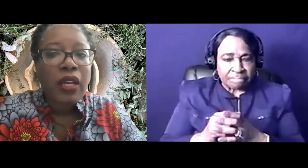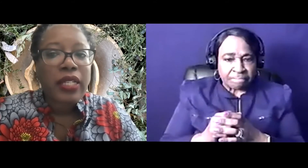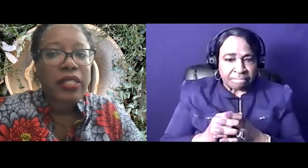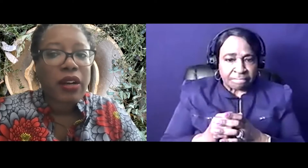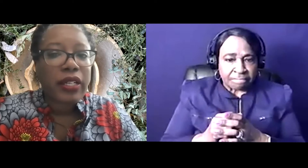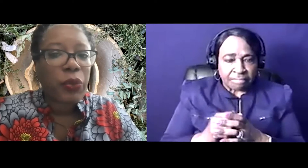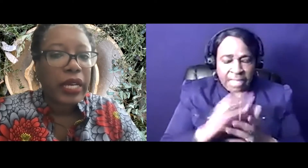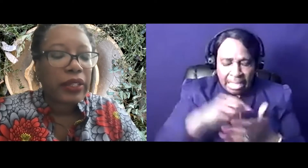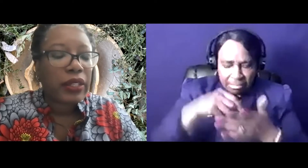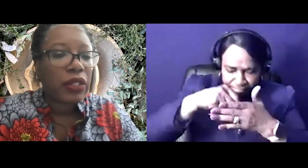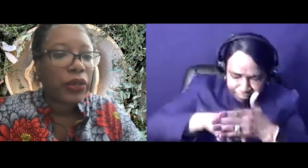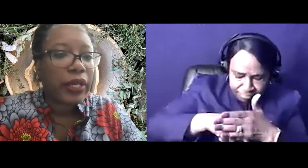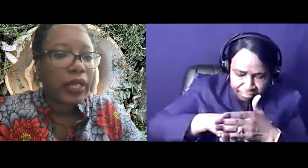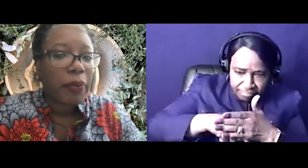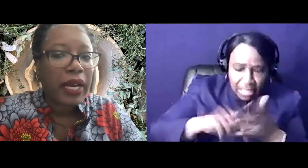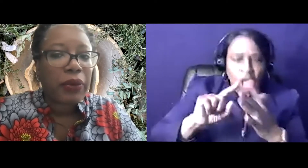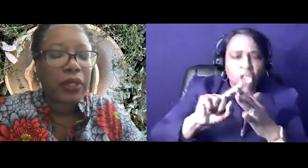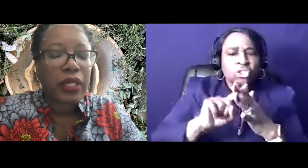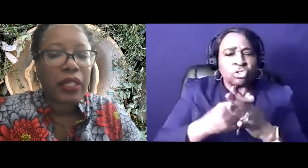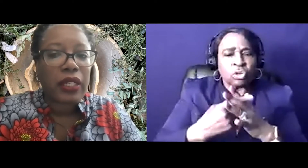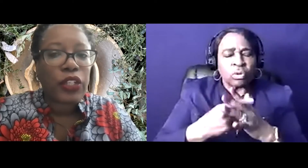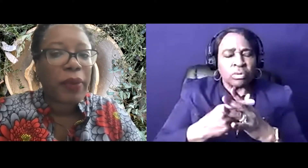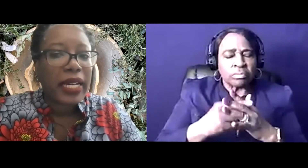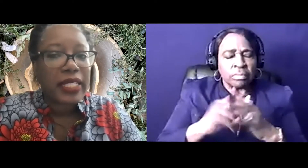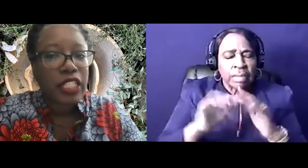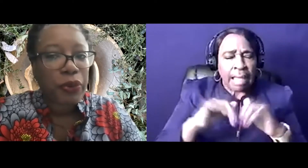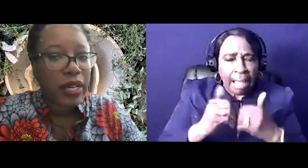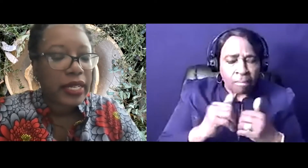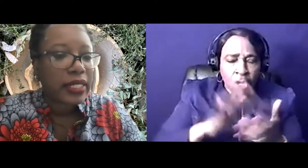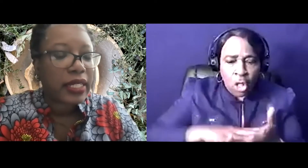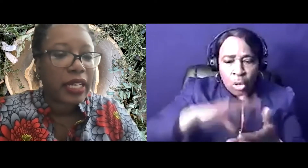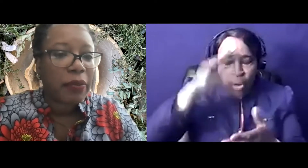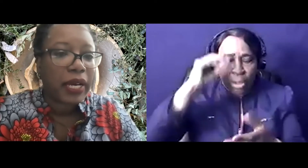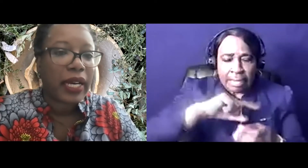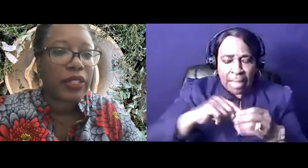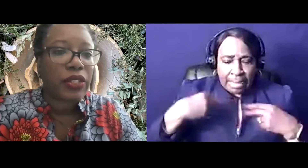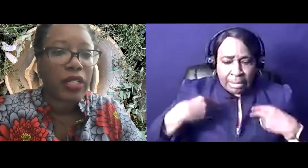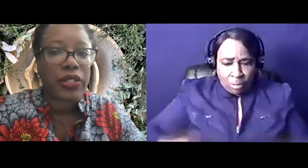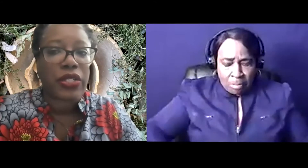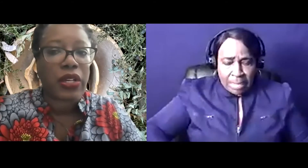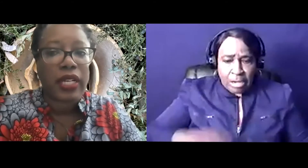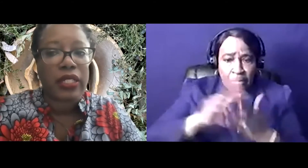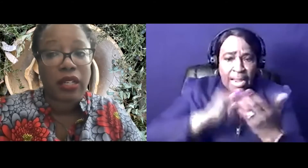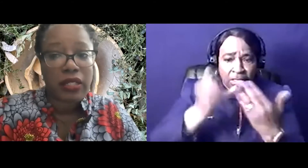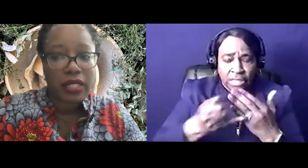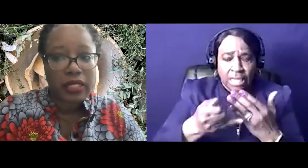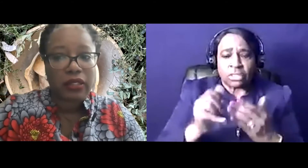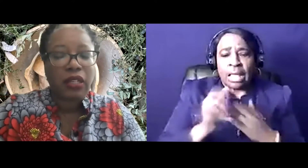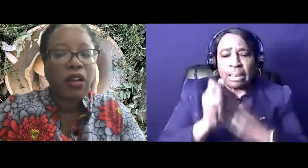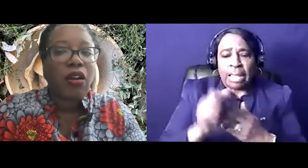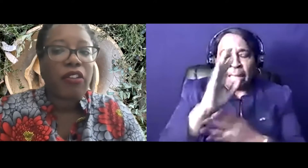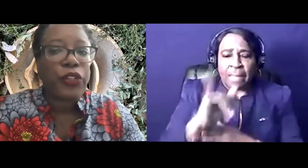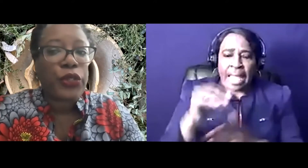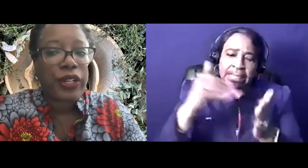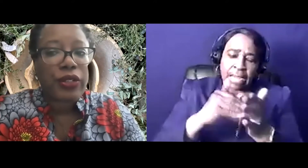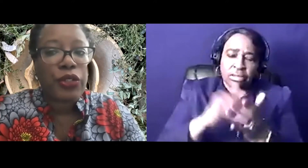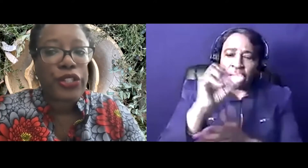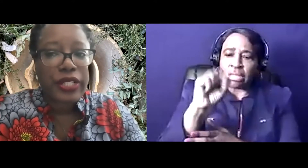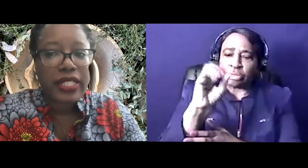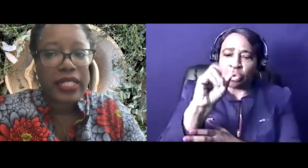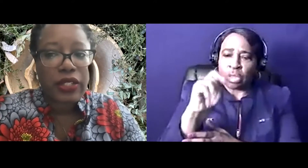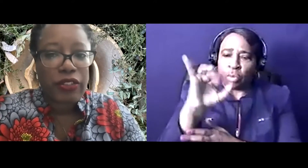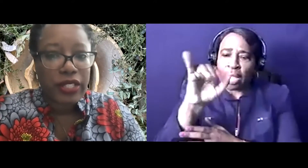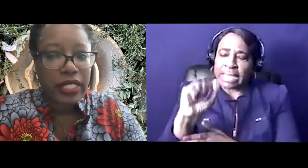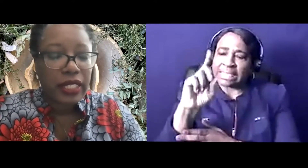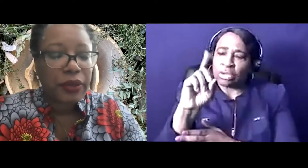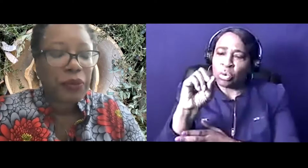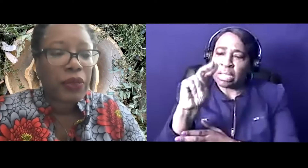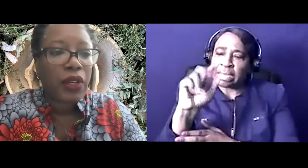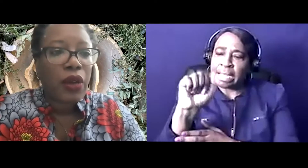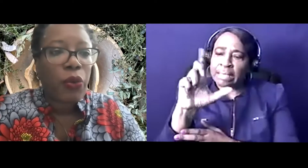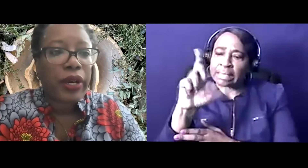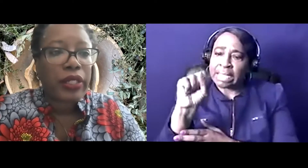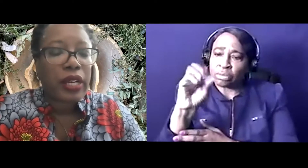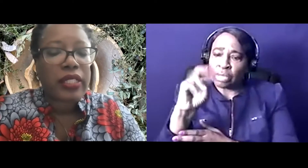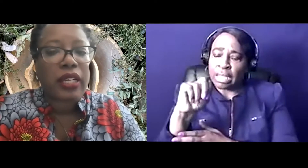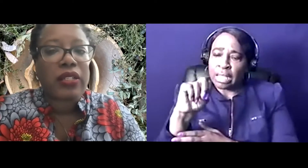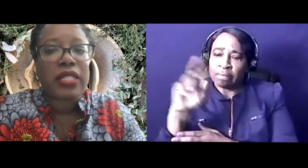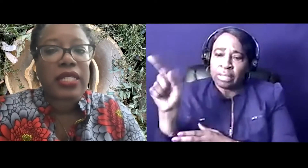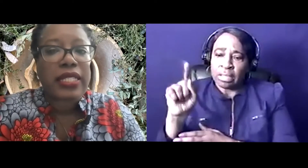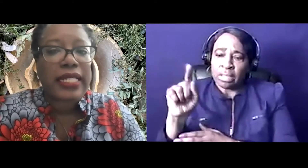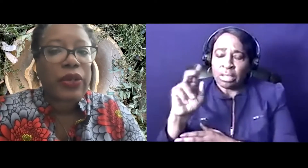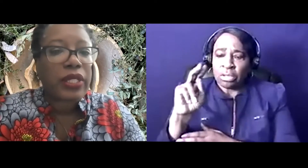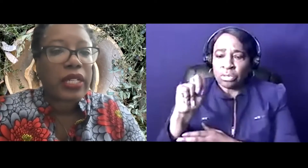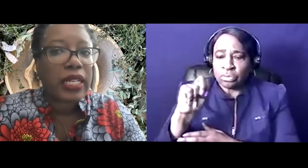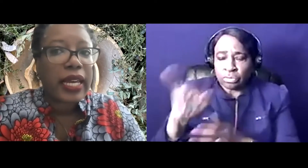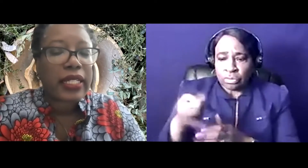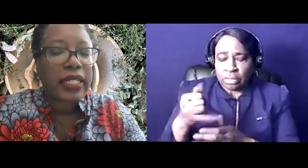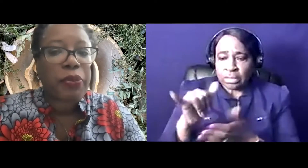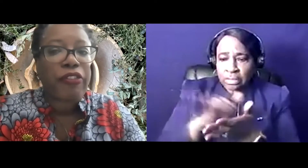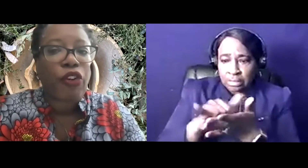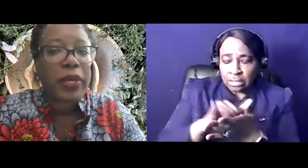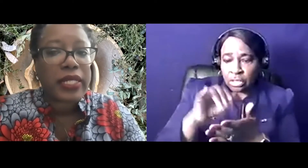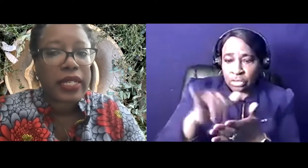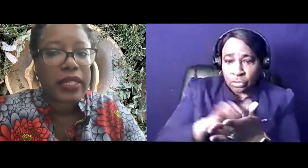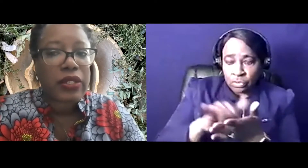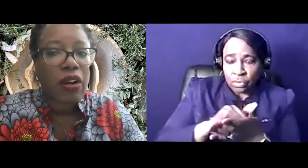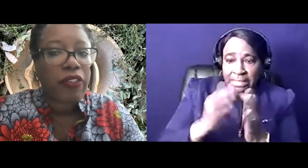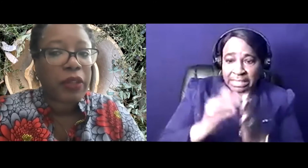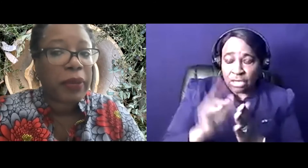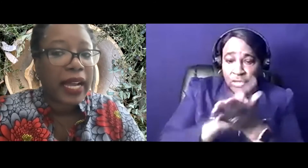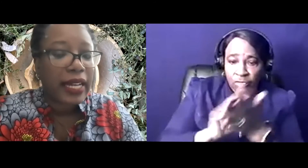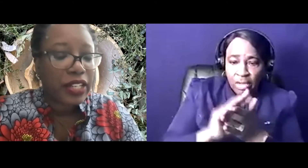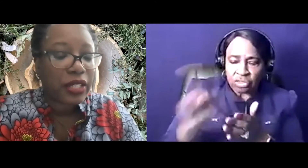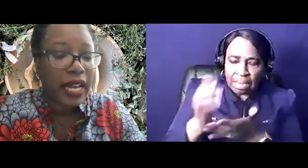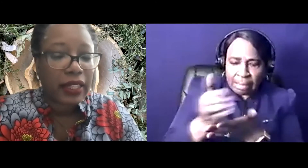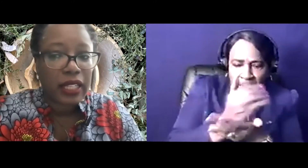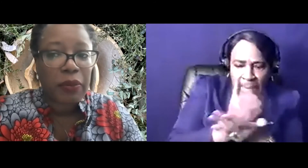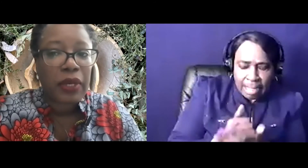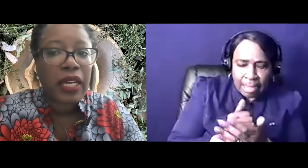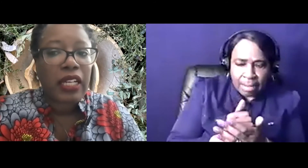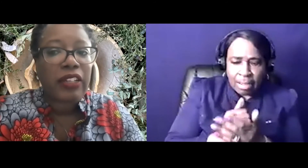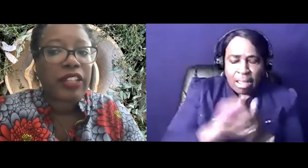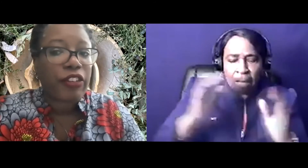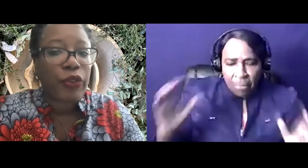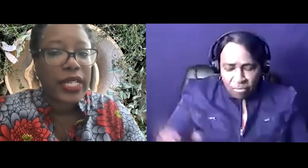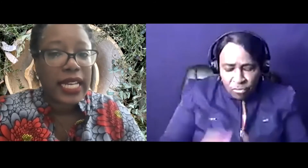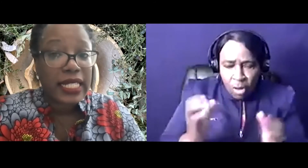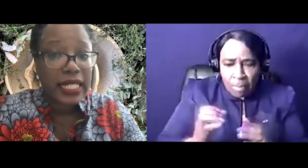It started with learning about the humanities project, led by Dr. Sonya Donaldson of New Jersey City University, where Dr. Donaldson set out to collect performances of the Black national anthem, "Lift Every Voice and Sing.'